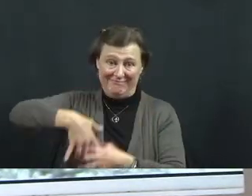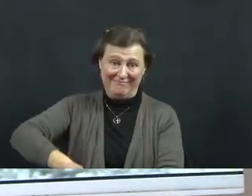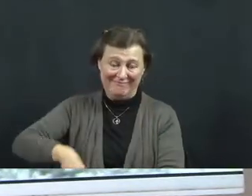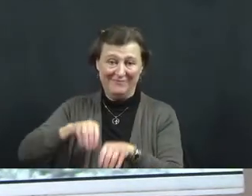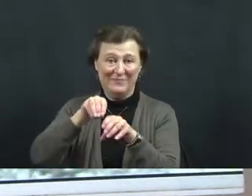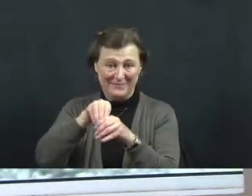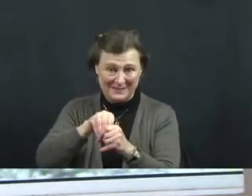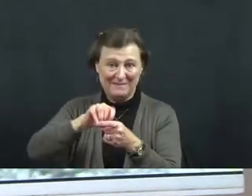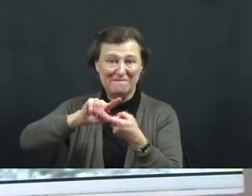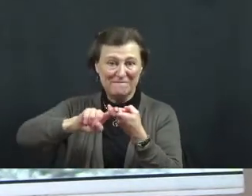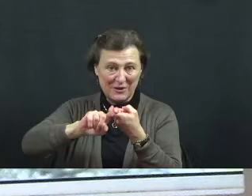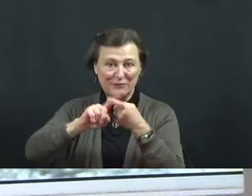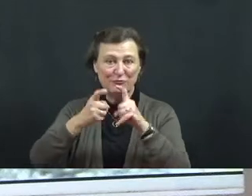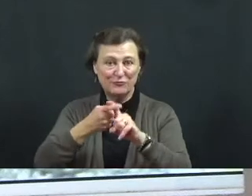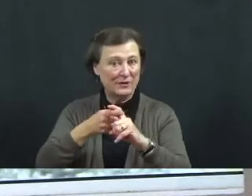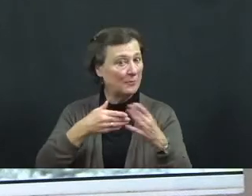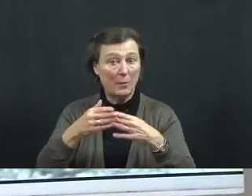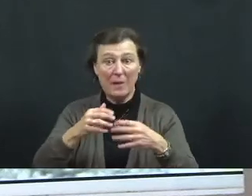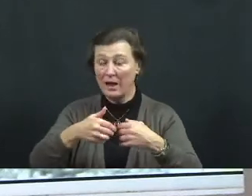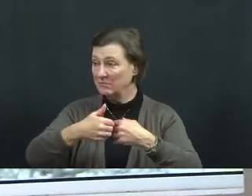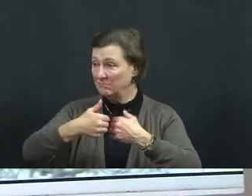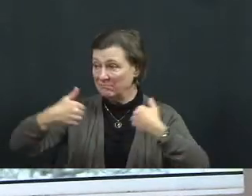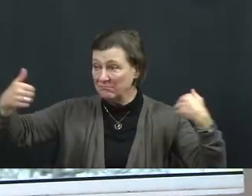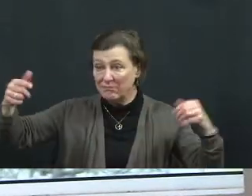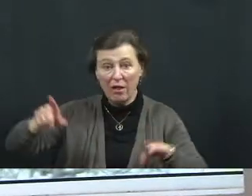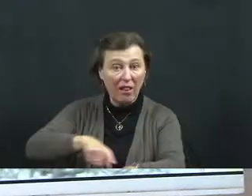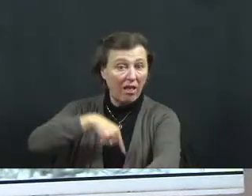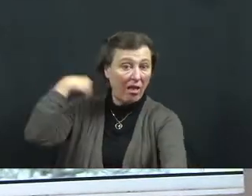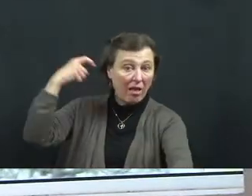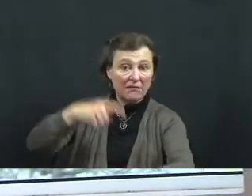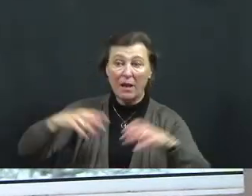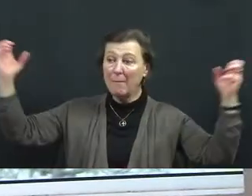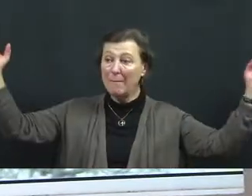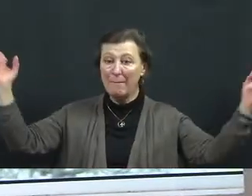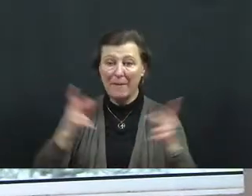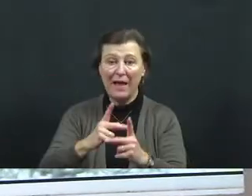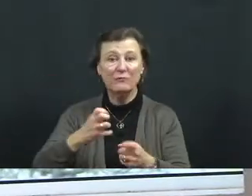No matter how long we're apart whenever we get back together again, we just pick it up.